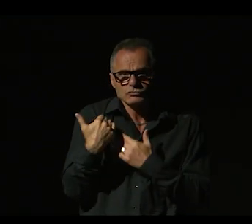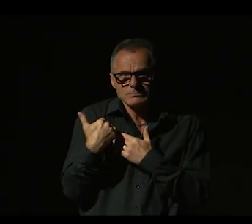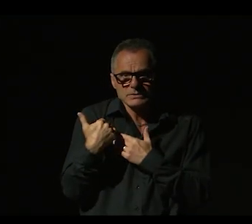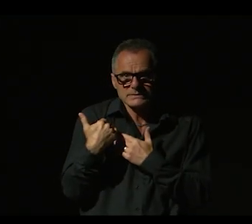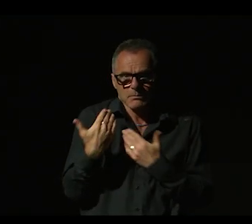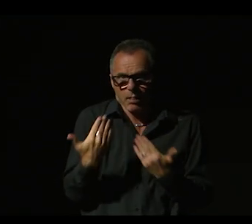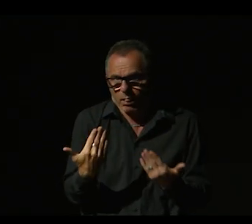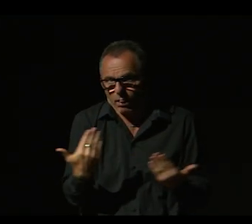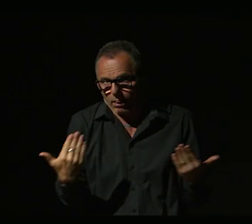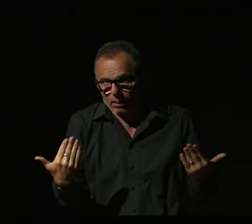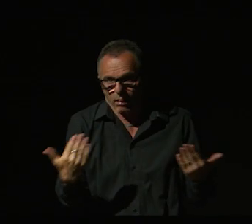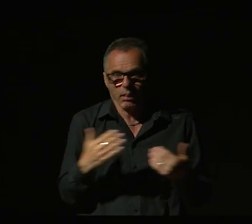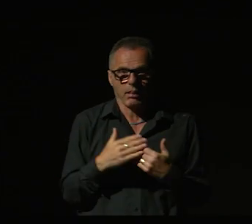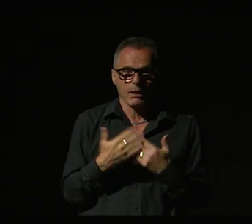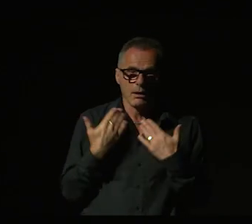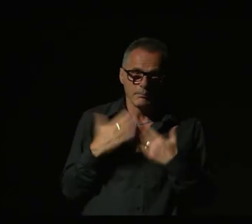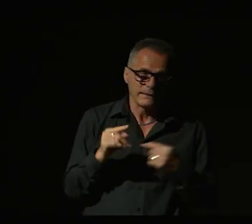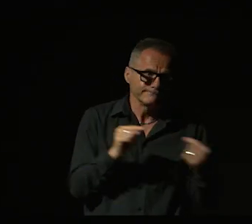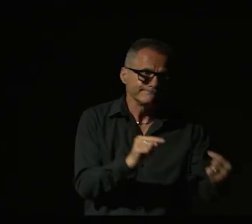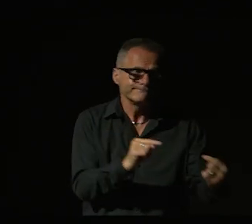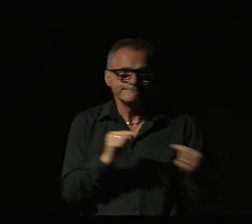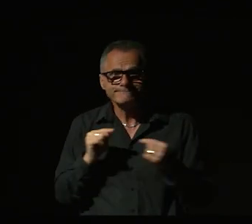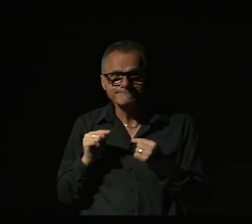has been contentious in scholarship.